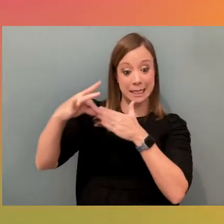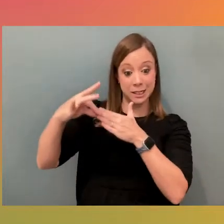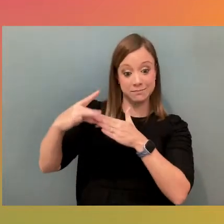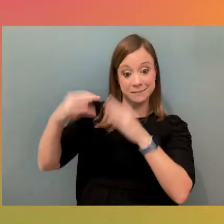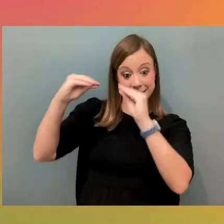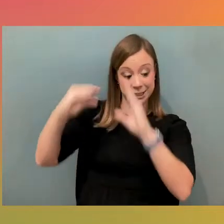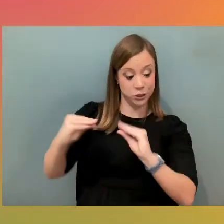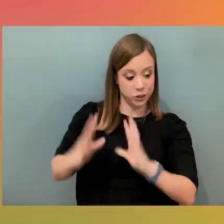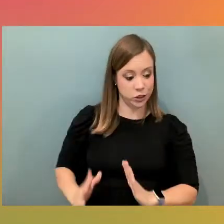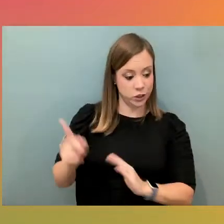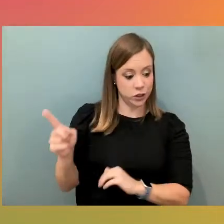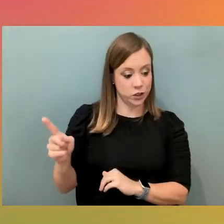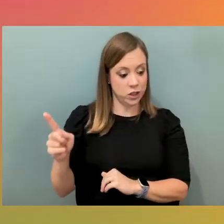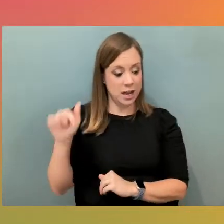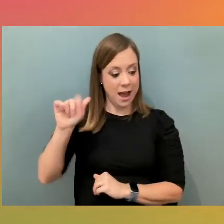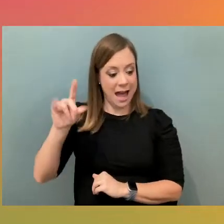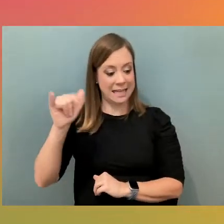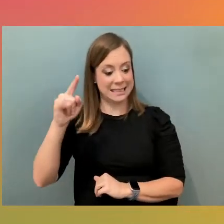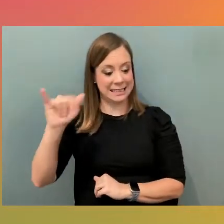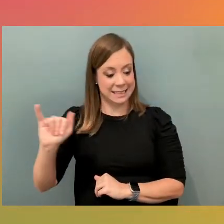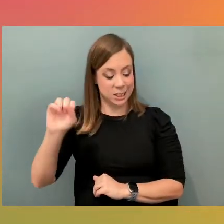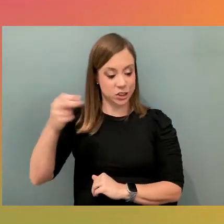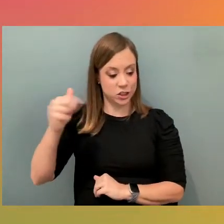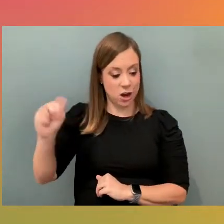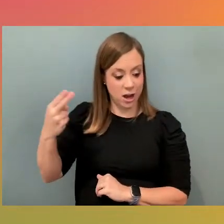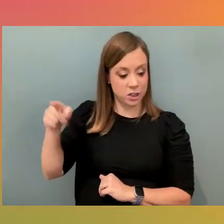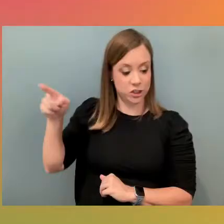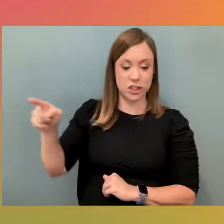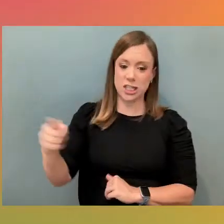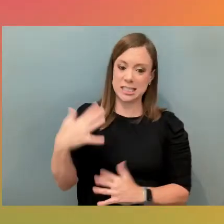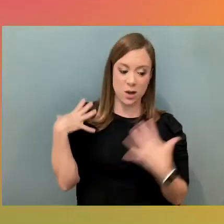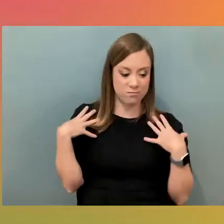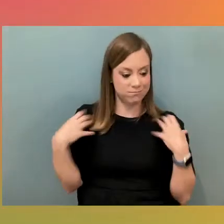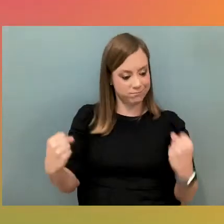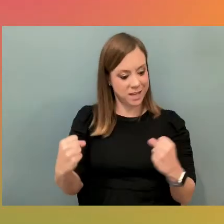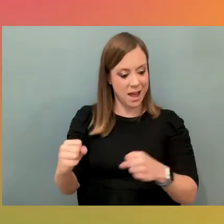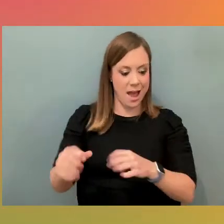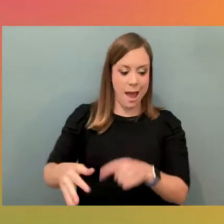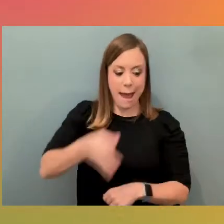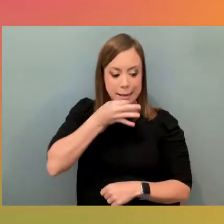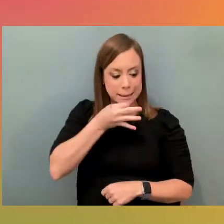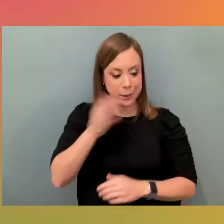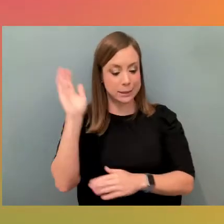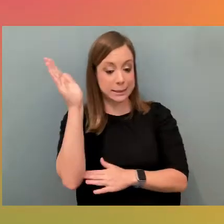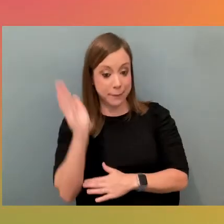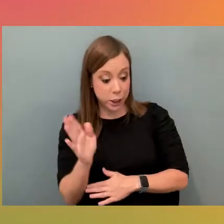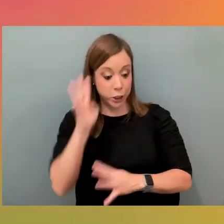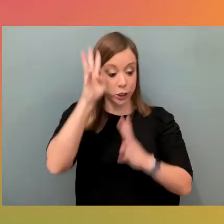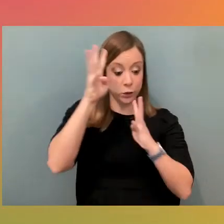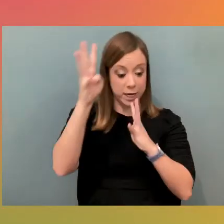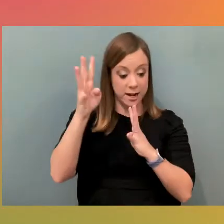WELCOME, EVERYBODY. HERE TO LEAD YOUR CLASS THIS MORNING SHE IS A WELLNESS